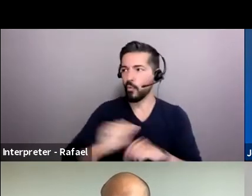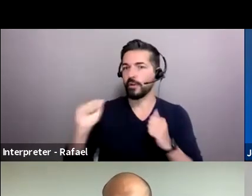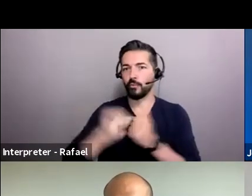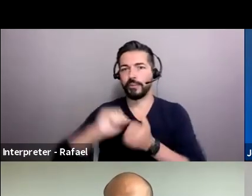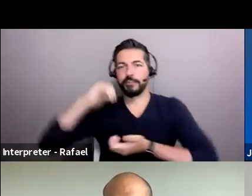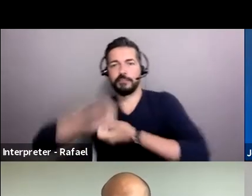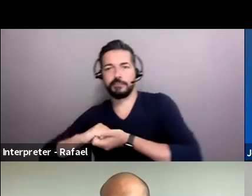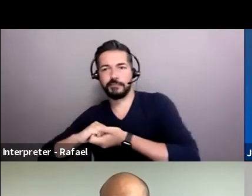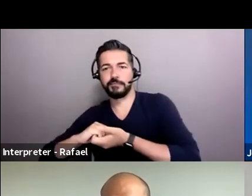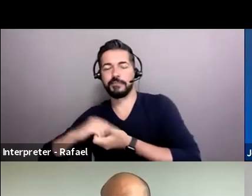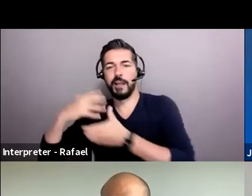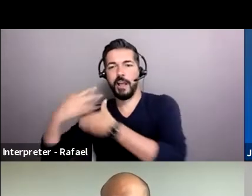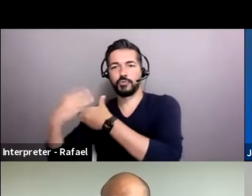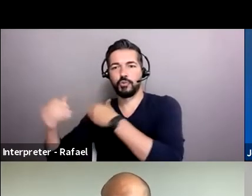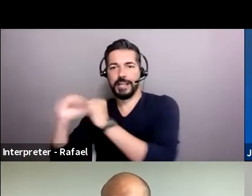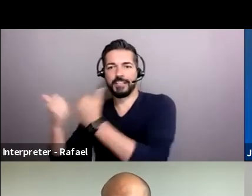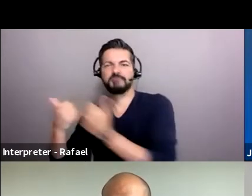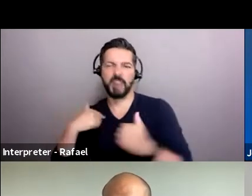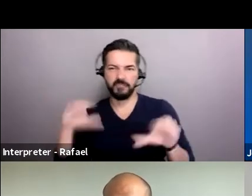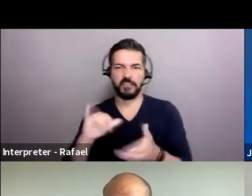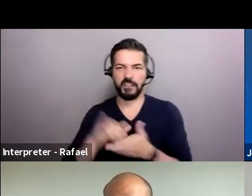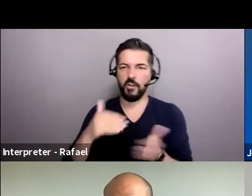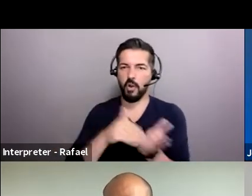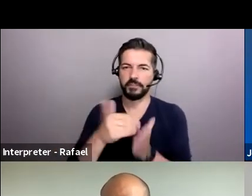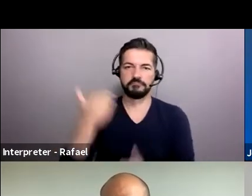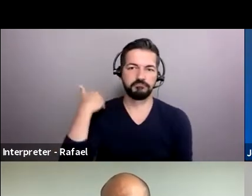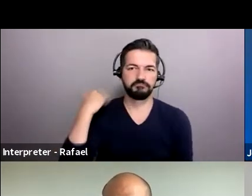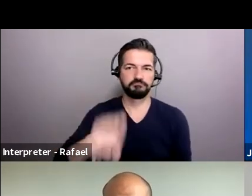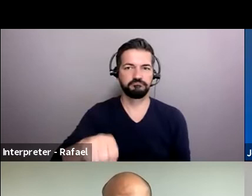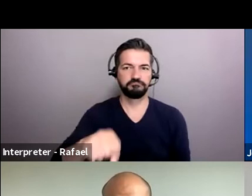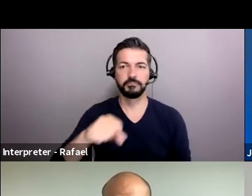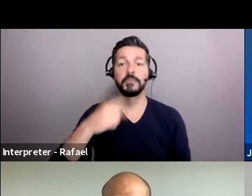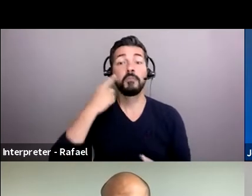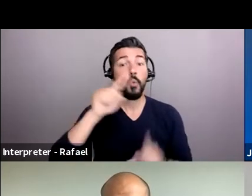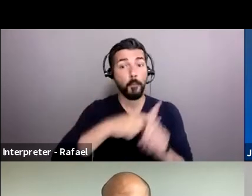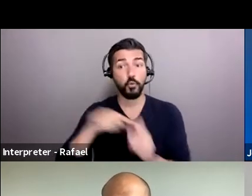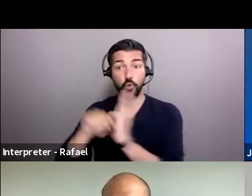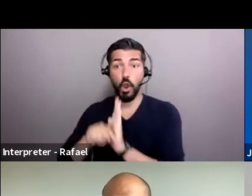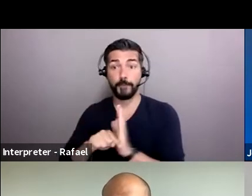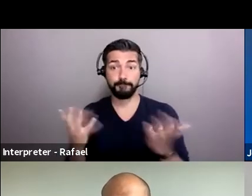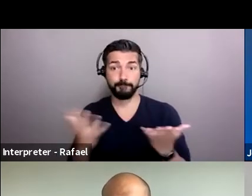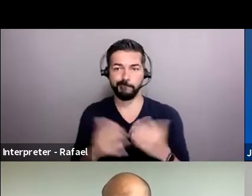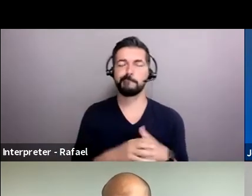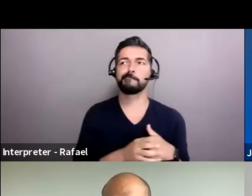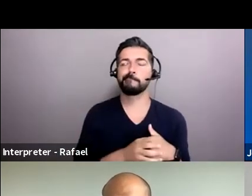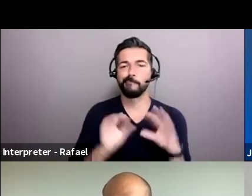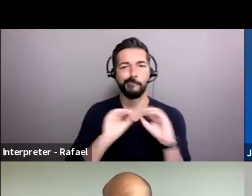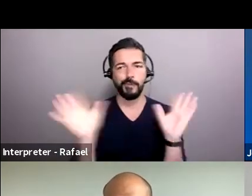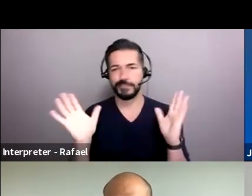Great. And I found it a lot in the past. So in terms of pros and cons, obviously it's different things.